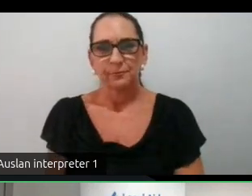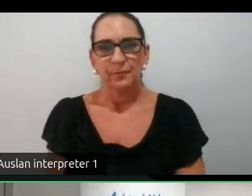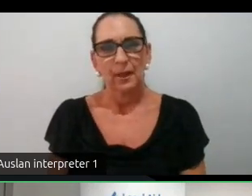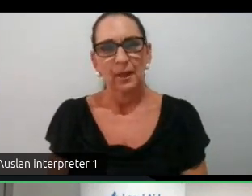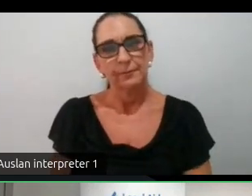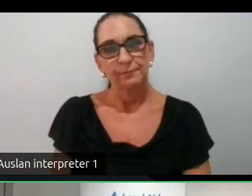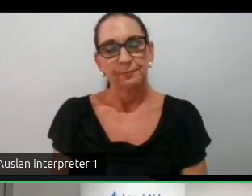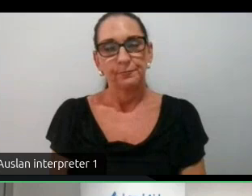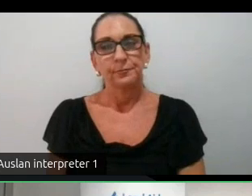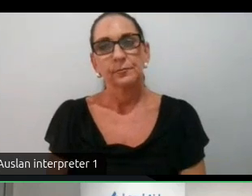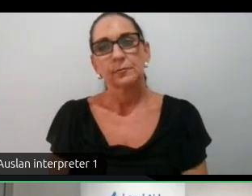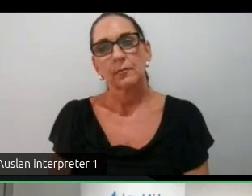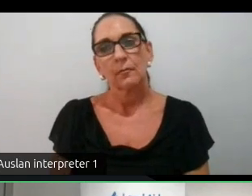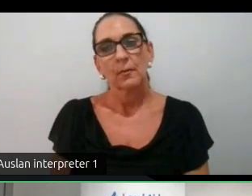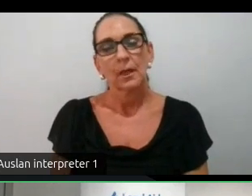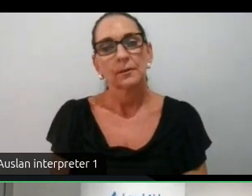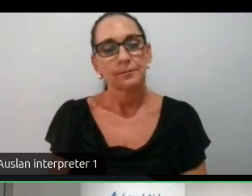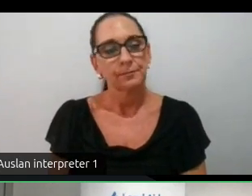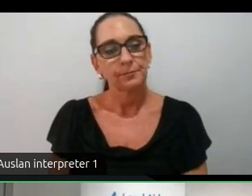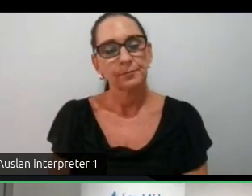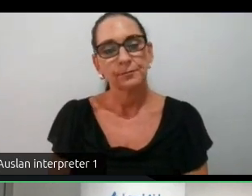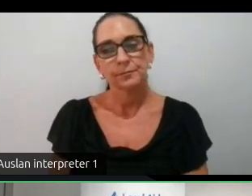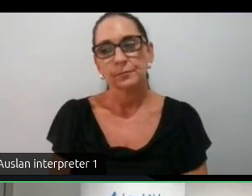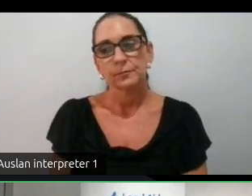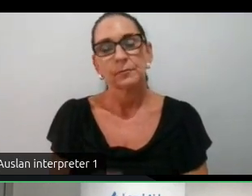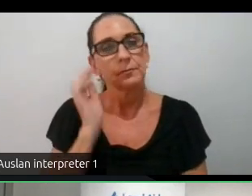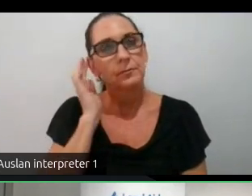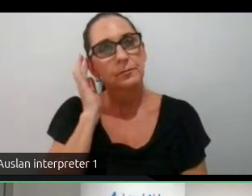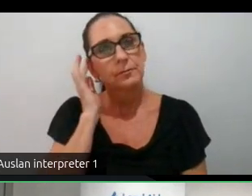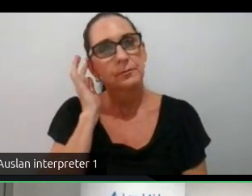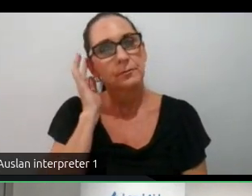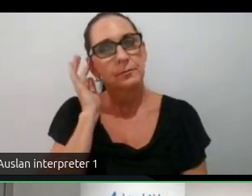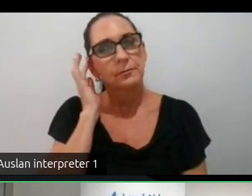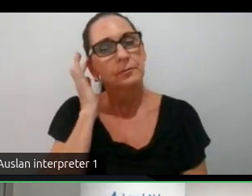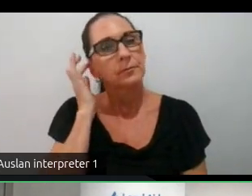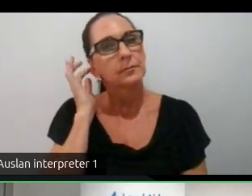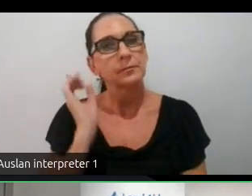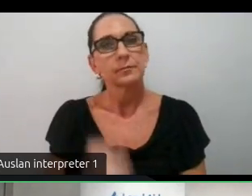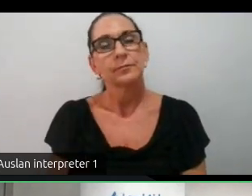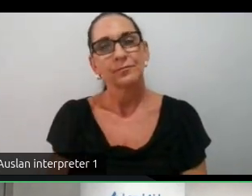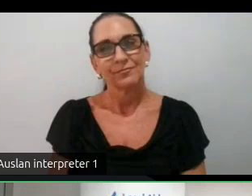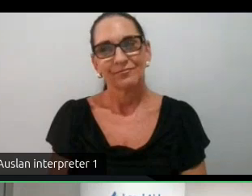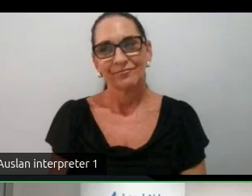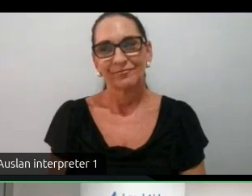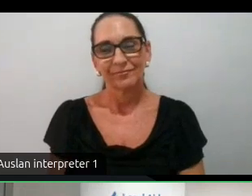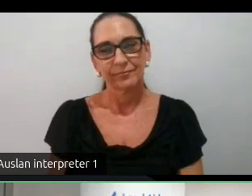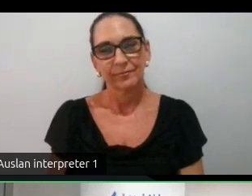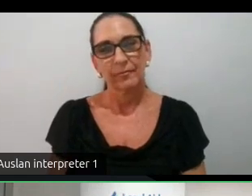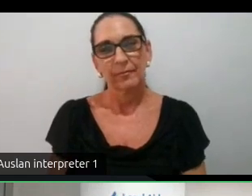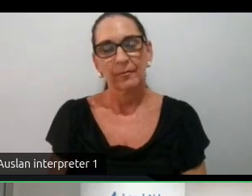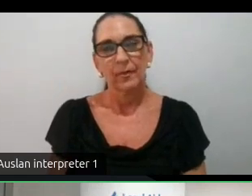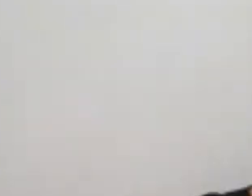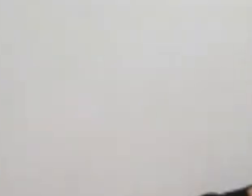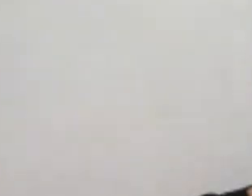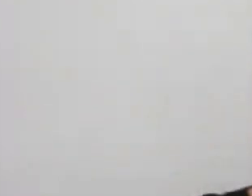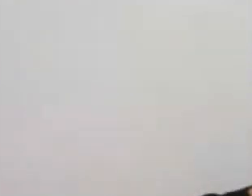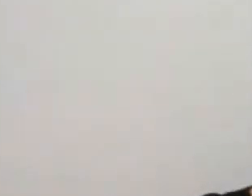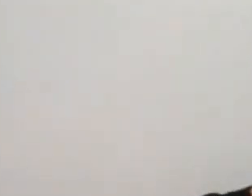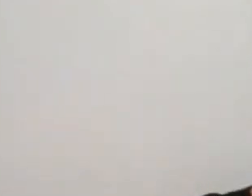have some knowledge and 9% have been impacted. 5% no experience. Okay. Excellent. Well, welcome to